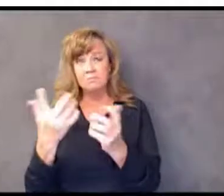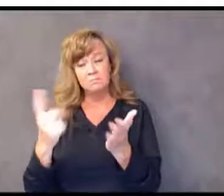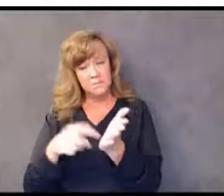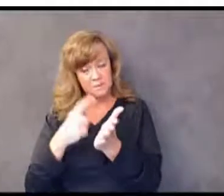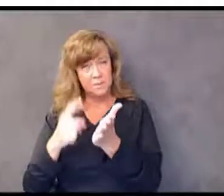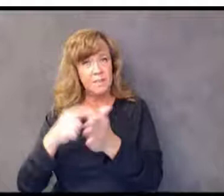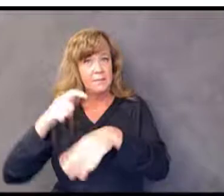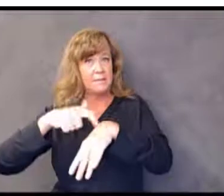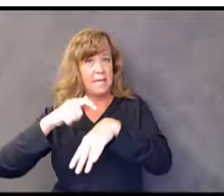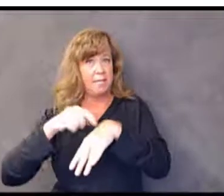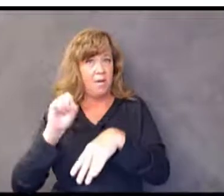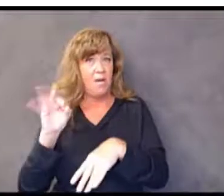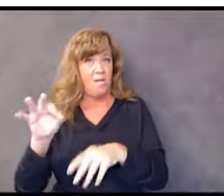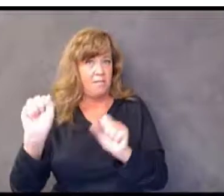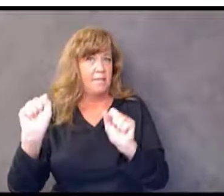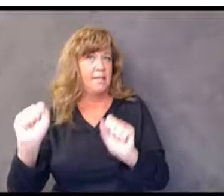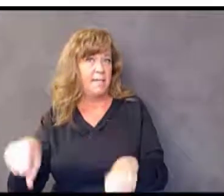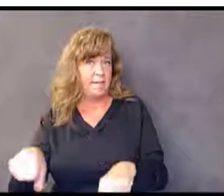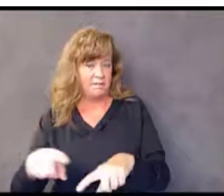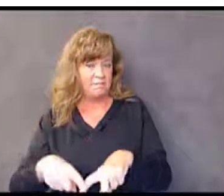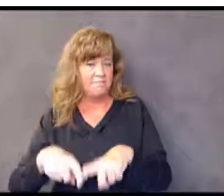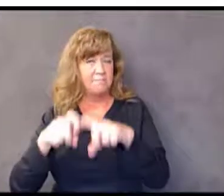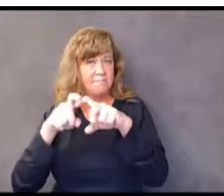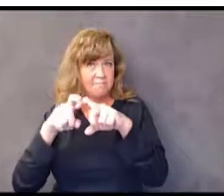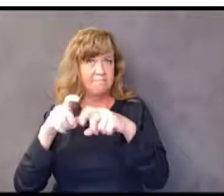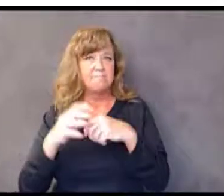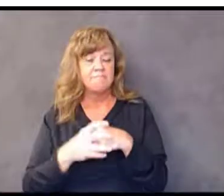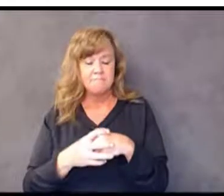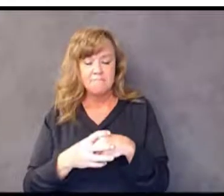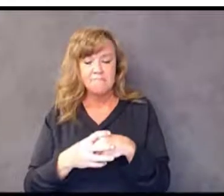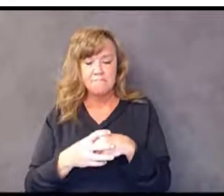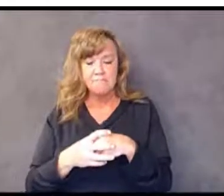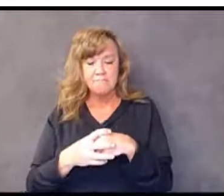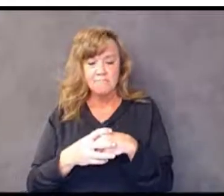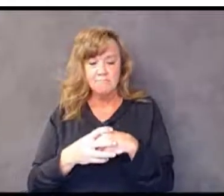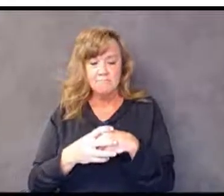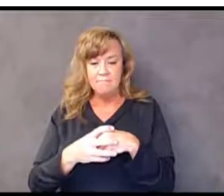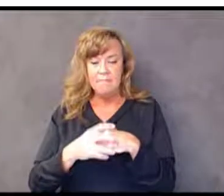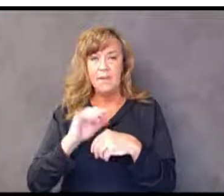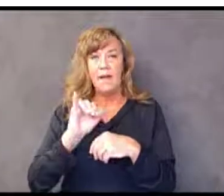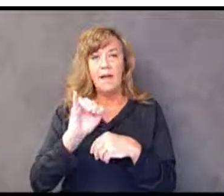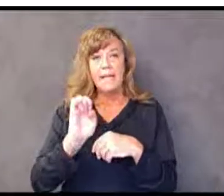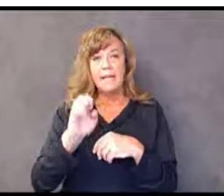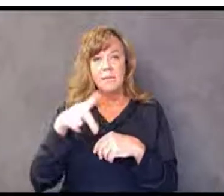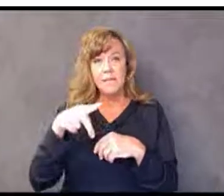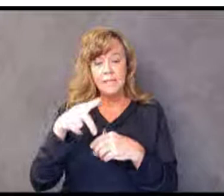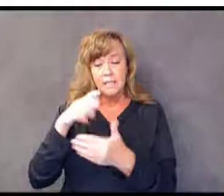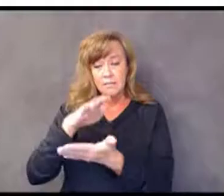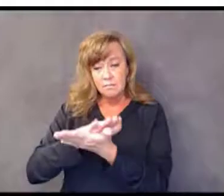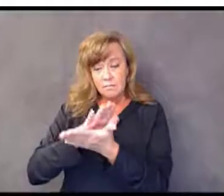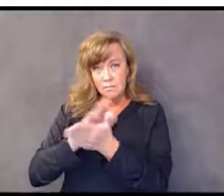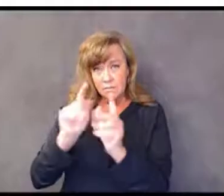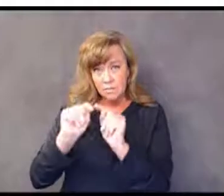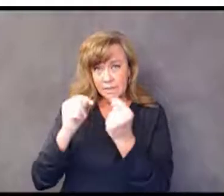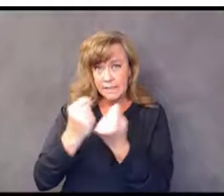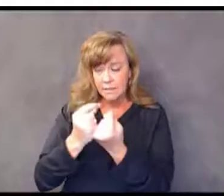It is the responsibility of the IEP or school team to ensure that the correct accommodations,